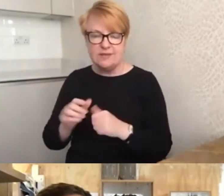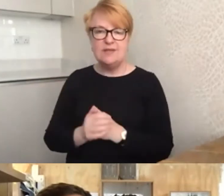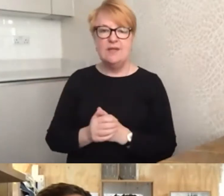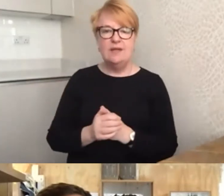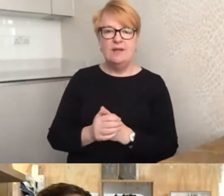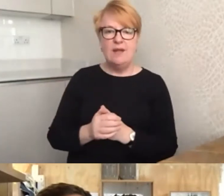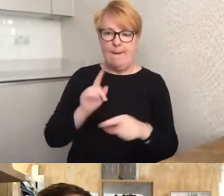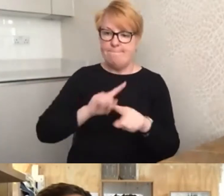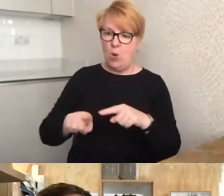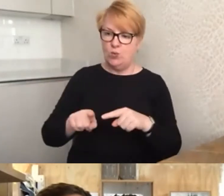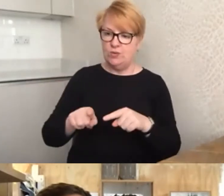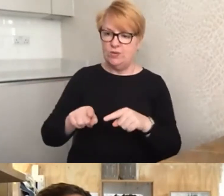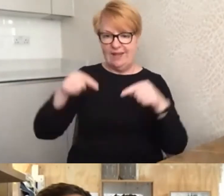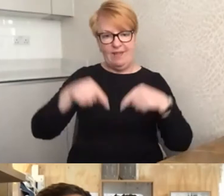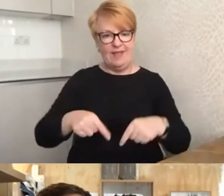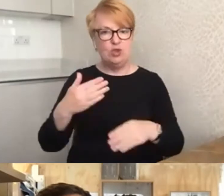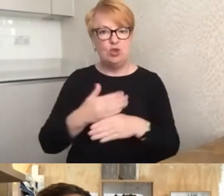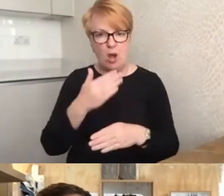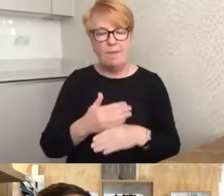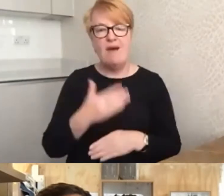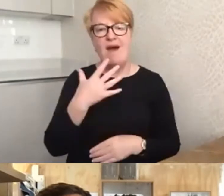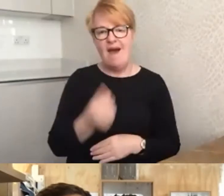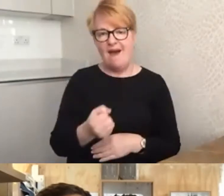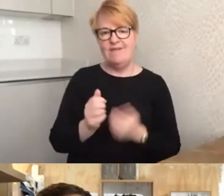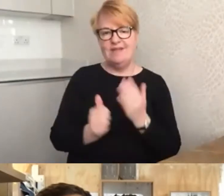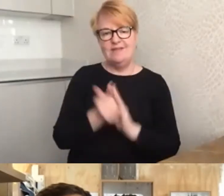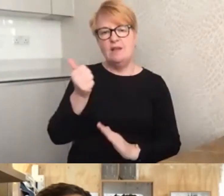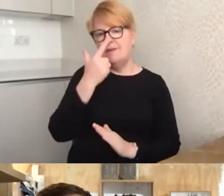roles, have the skills to be able to negotiate that and do the legwork,